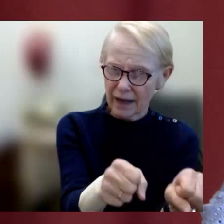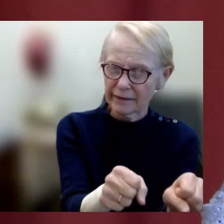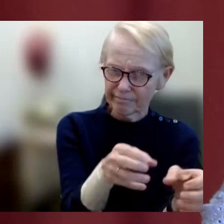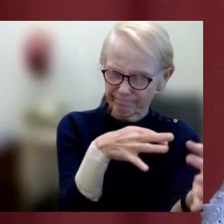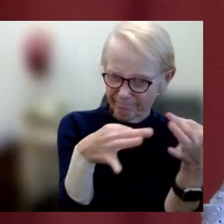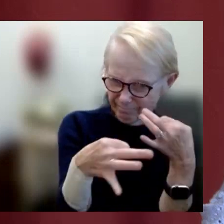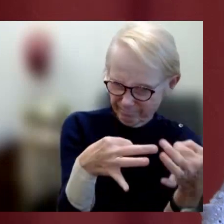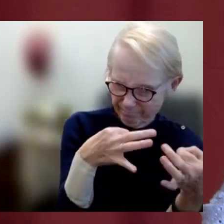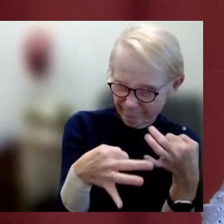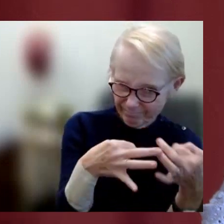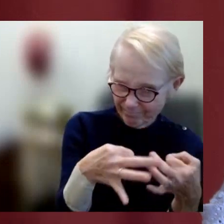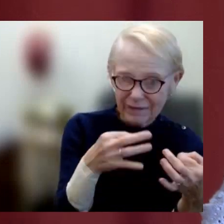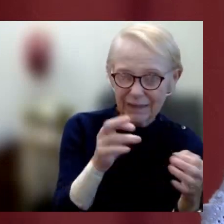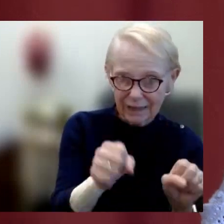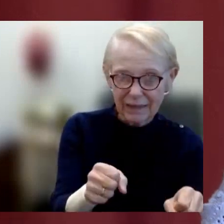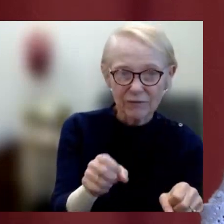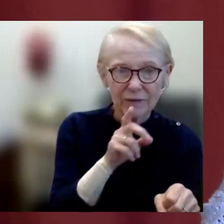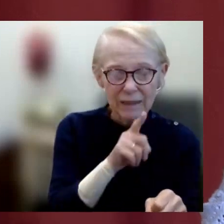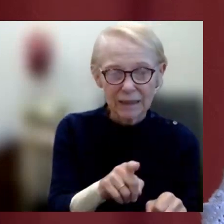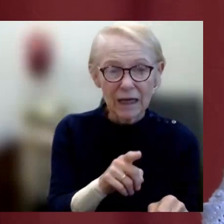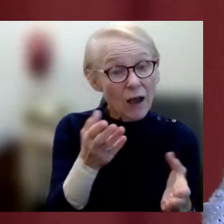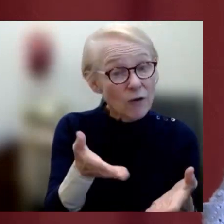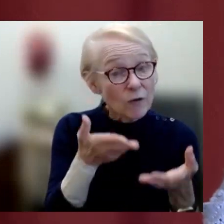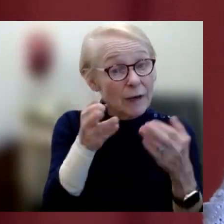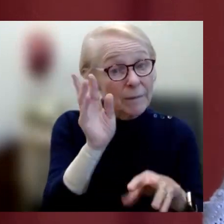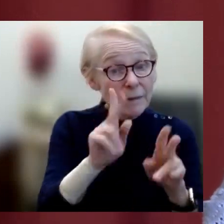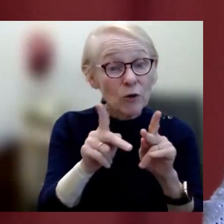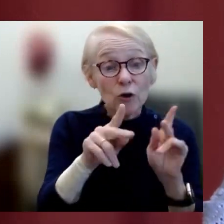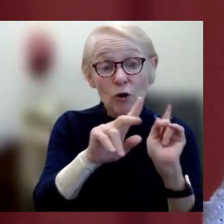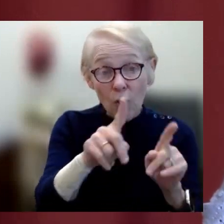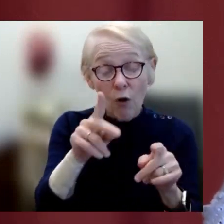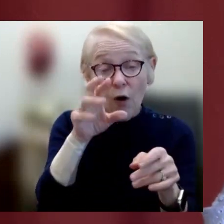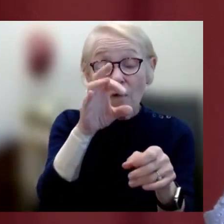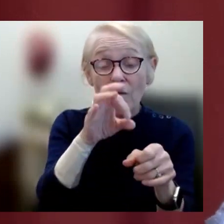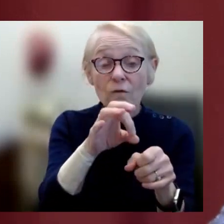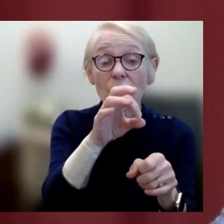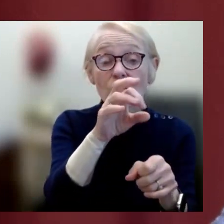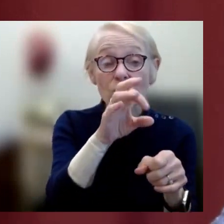the process and we do recommend that people go to vote.pa.gov because it outlines a lot of this